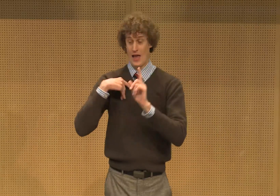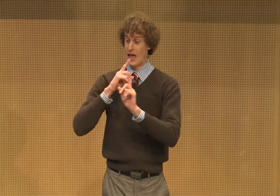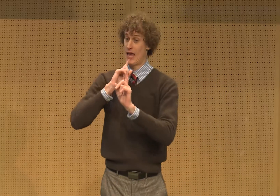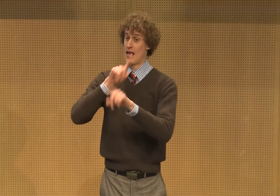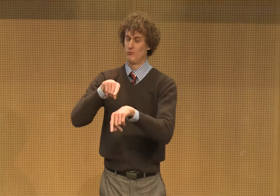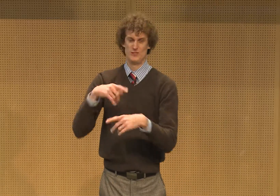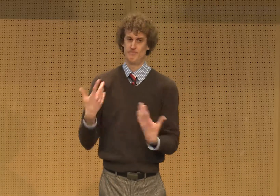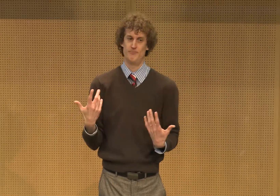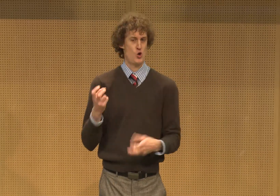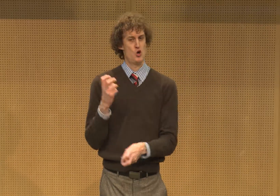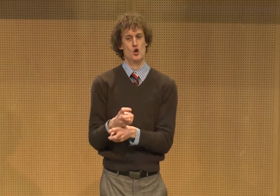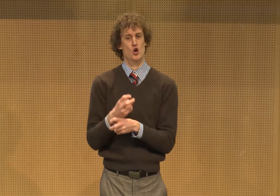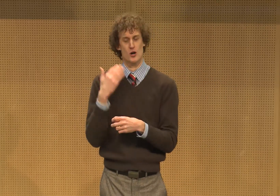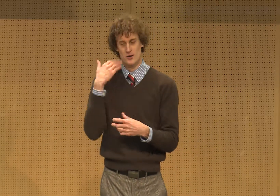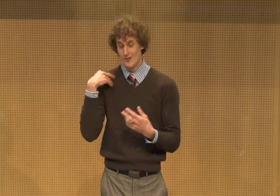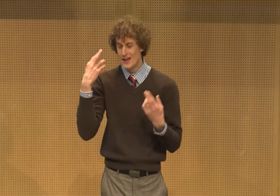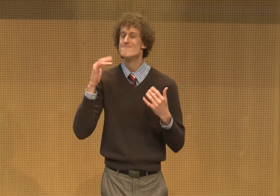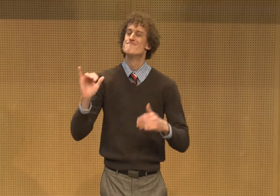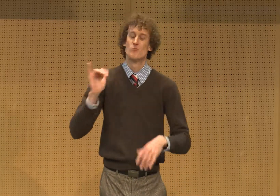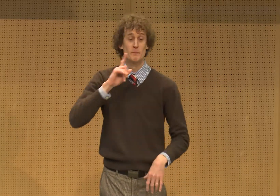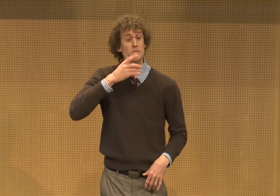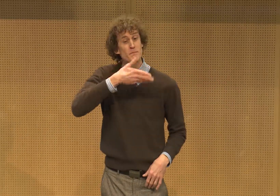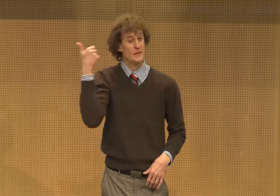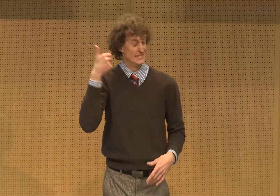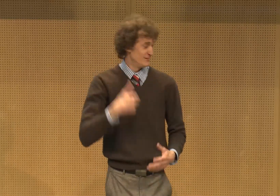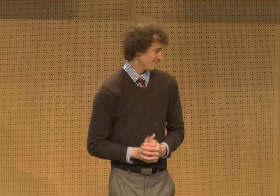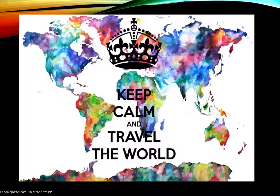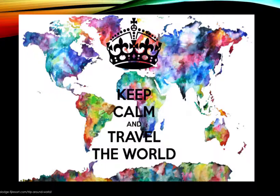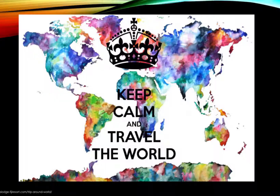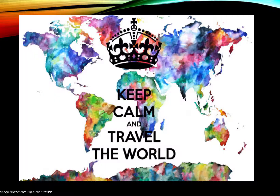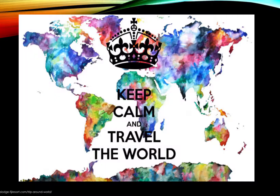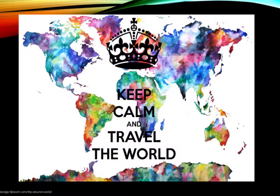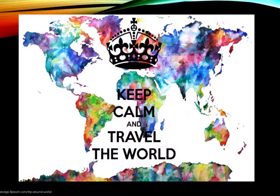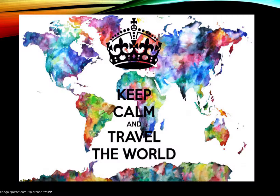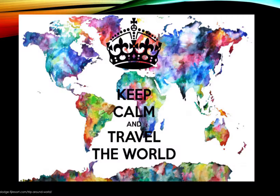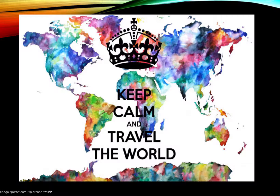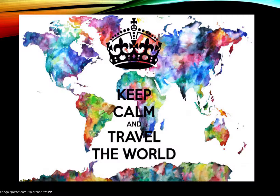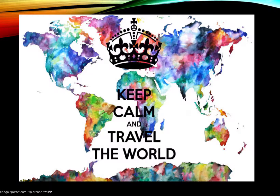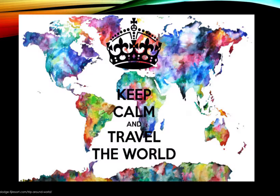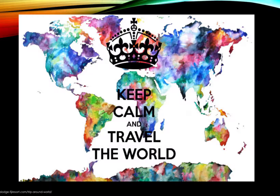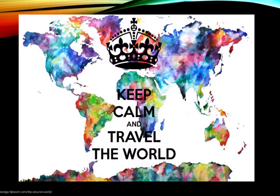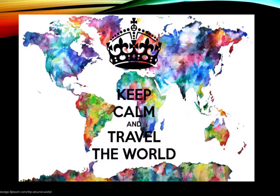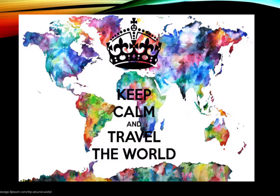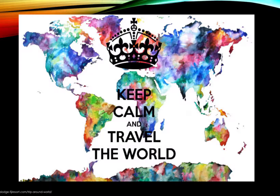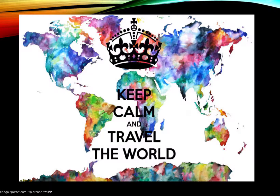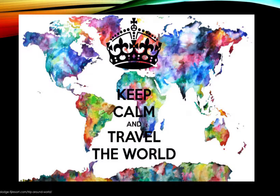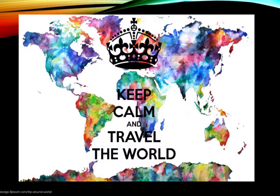And so I was trying to figure out what would be the best thing for me to do.